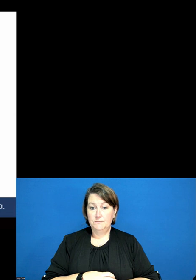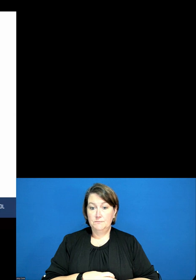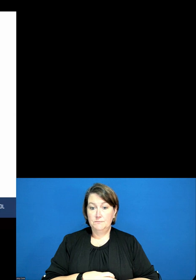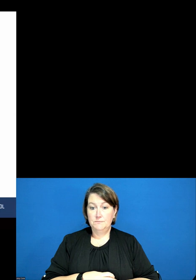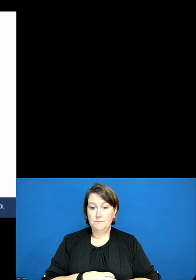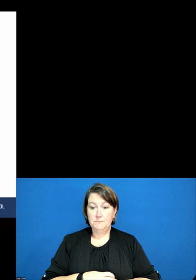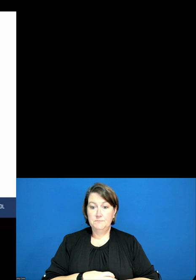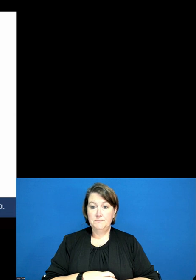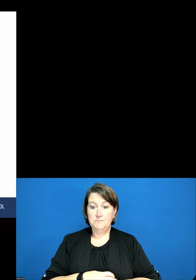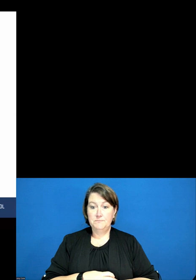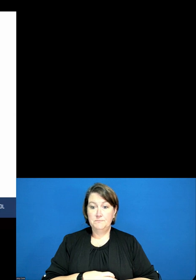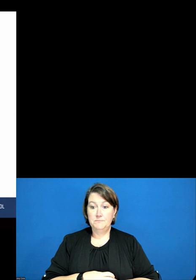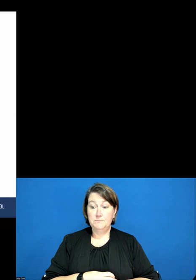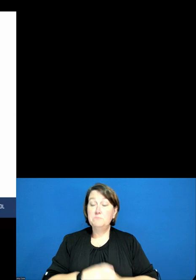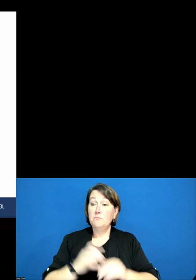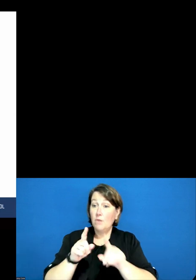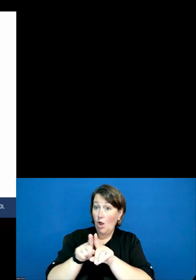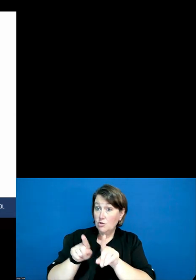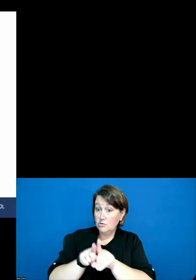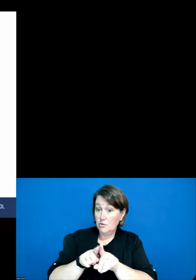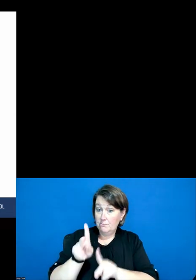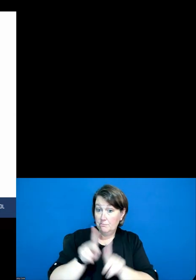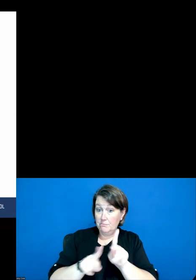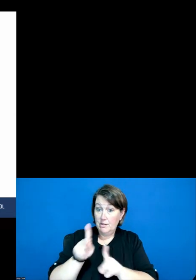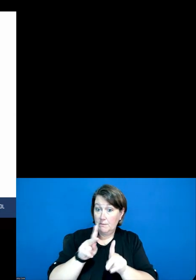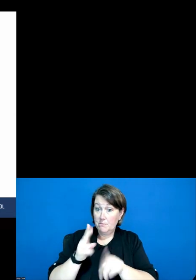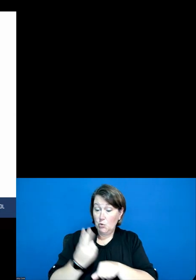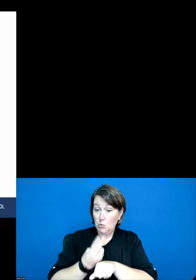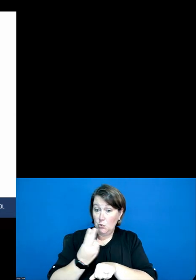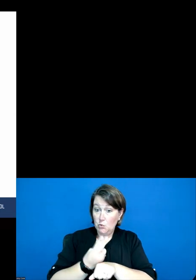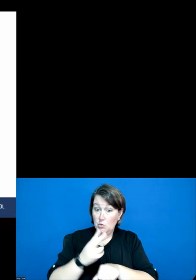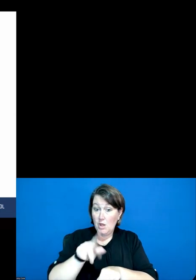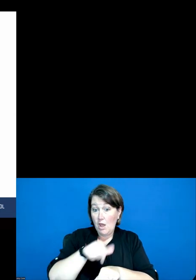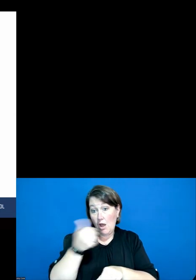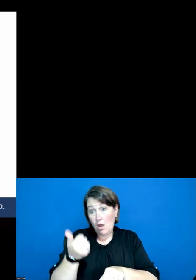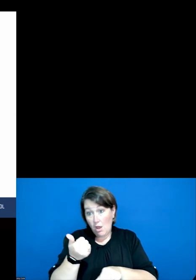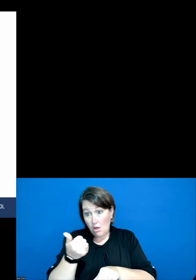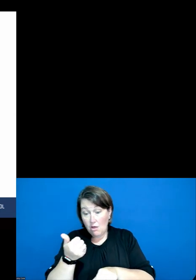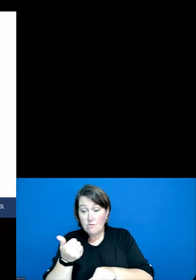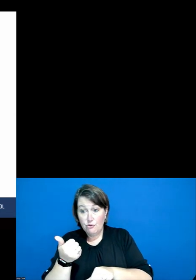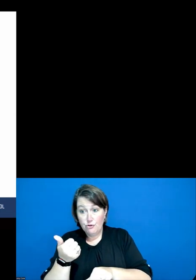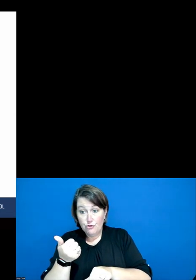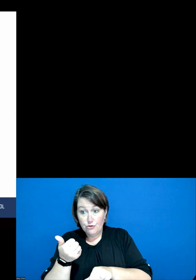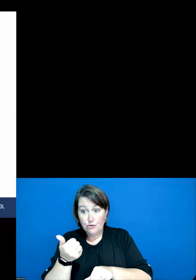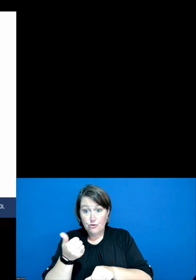And also, folks who are using other devices, can you let us know if you can see both Mike